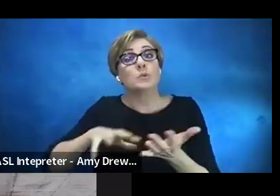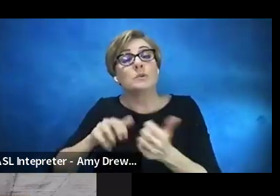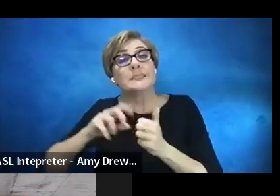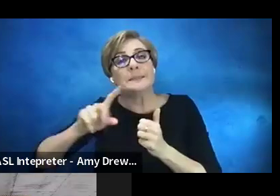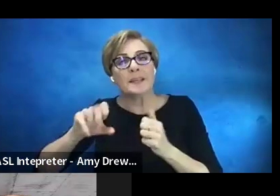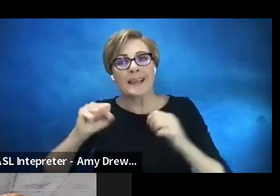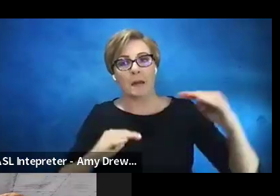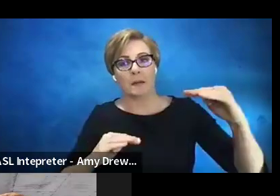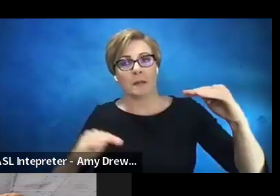And unfortunately, those schools who have fewer resources sometimes have more mistakes, because you have classrooms that are too big or teachers that don't have the training or support. There are lots of reasons. So when you add on the sort of, the thought that these -- that's being promoted by the executive order that somehow doing more for people who aren't getting to equal, right? Because the IDEA is all about helping kids get to equal. Not more, not less, but